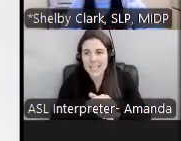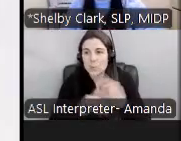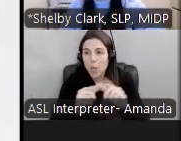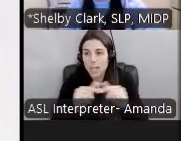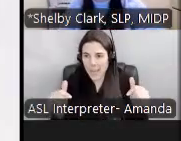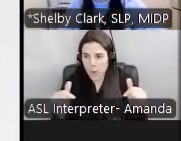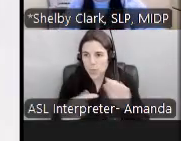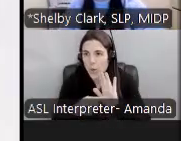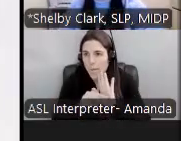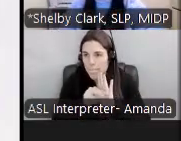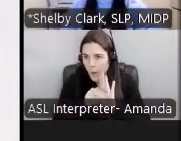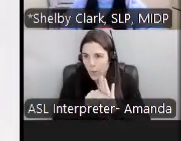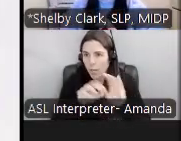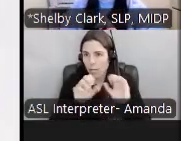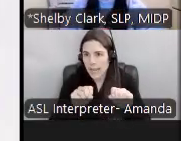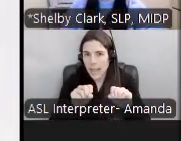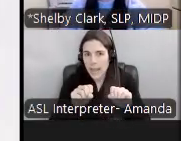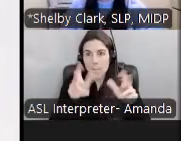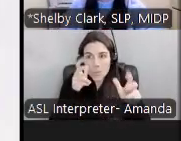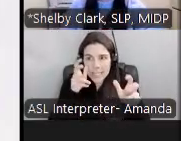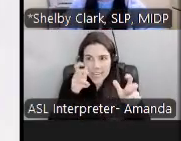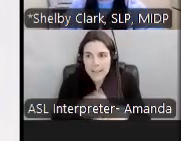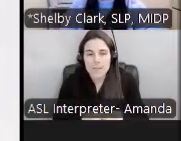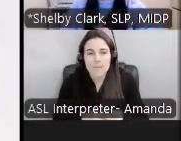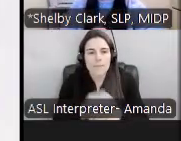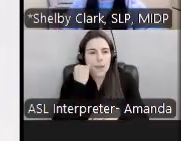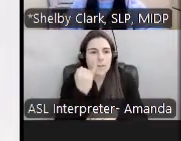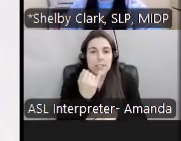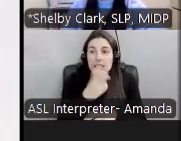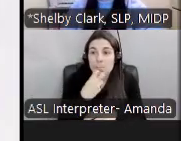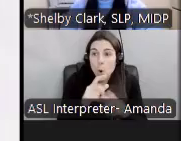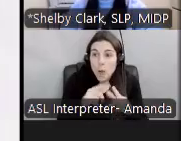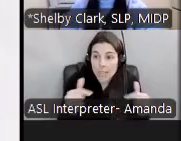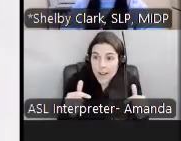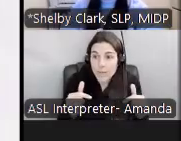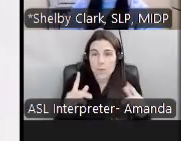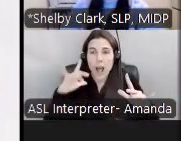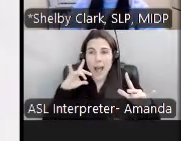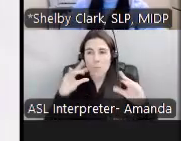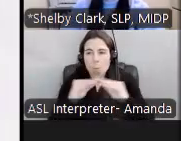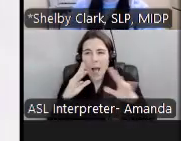that they can perceive whether it's spoken language through amplification or assigned language.